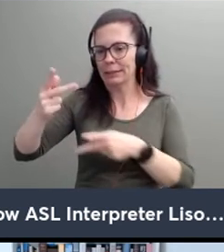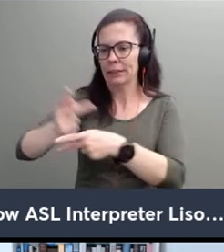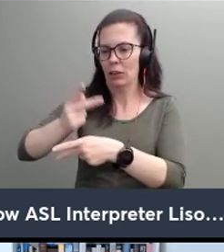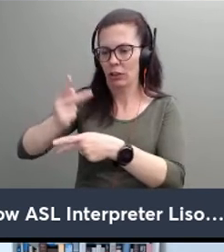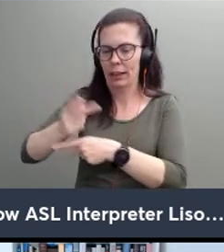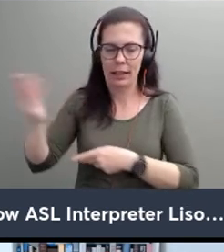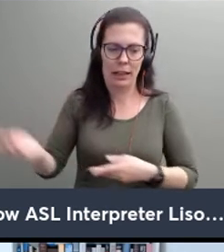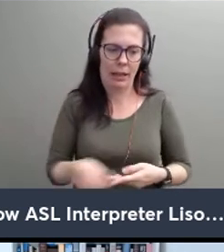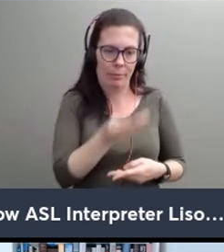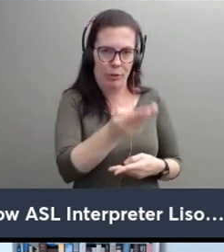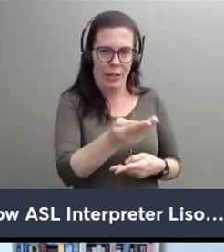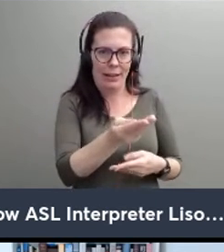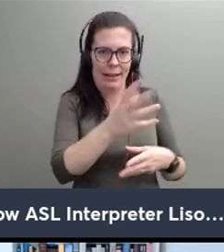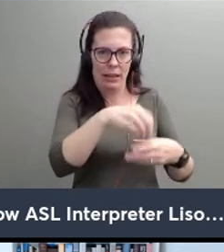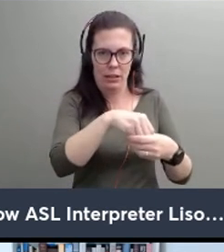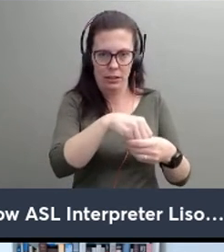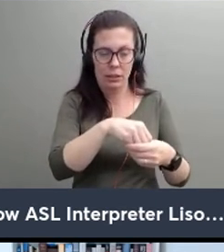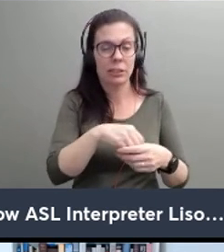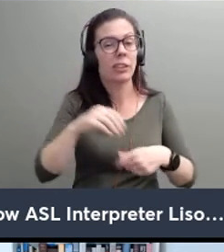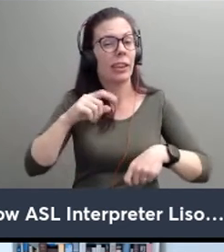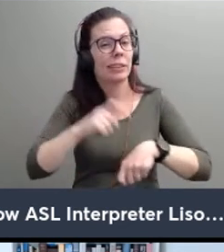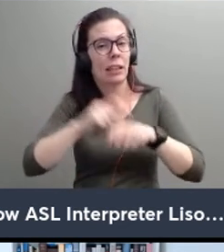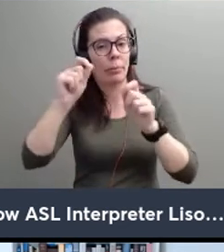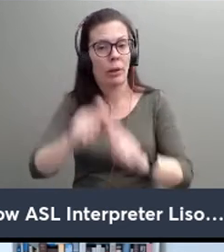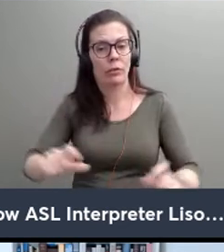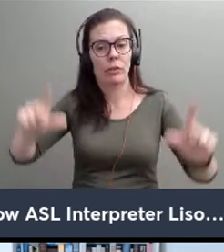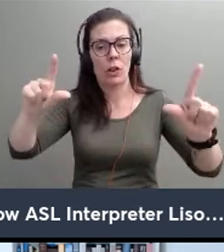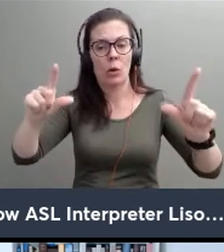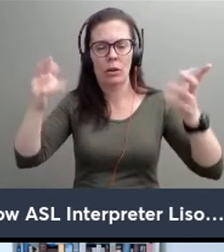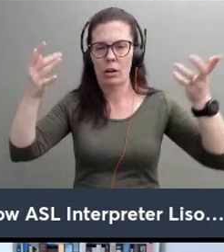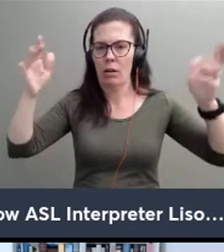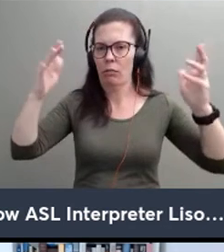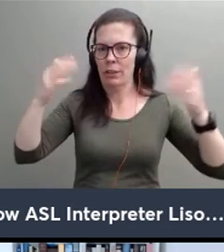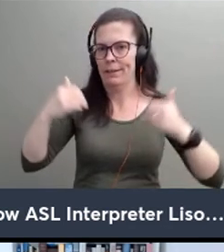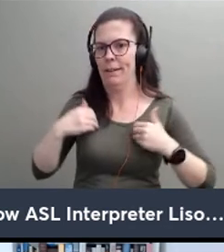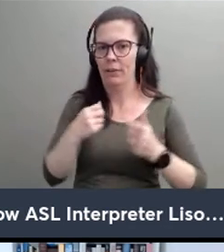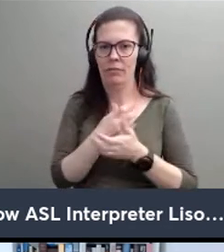So that at the time of load, you already have what you need.